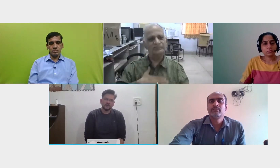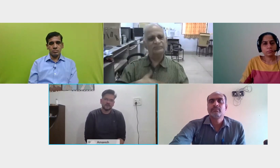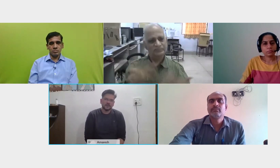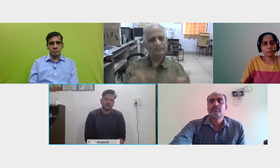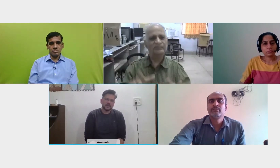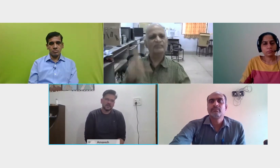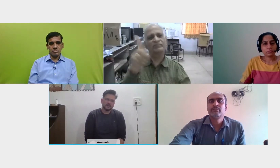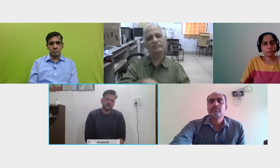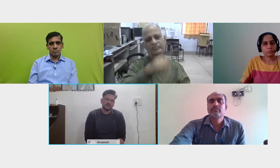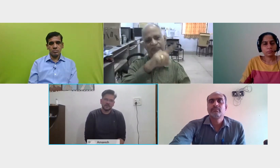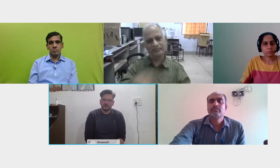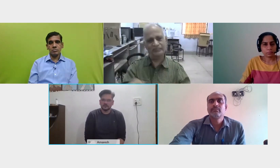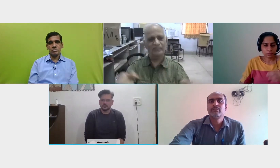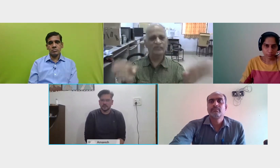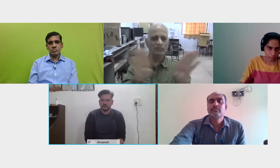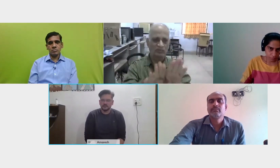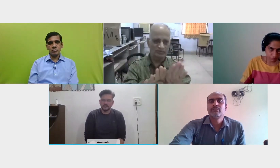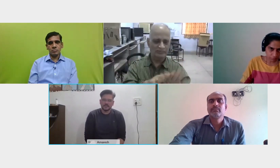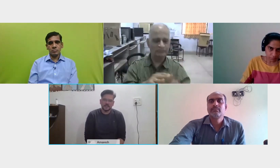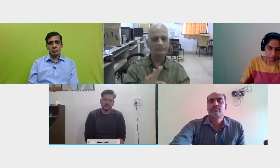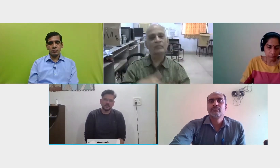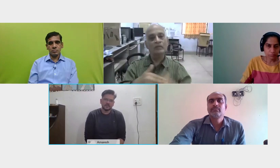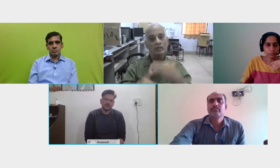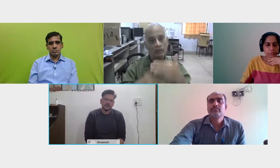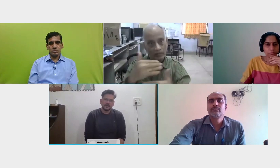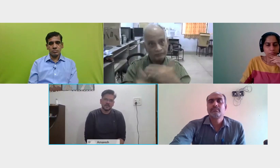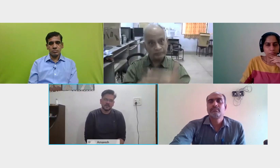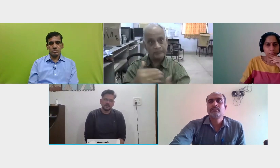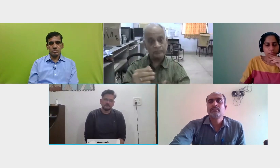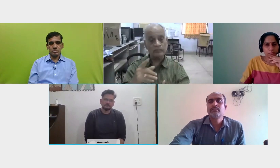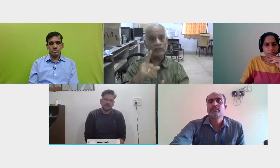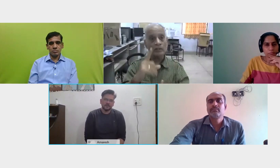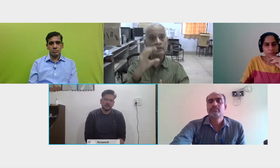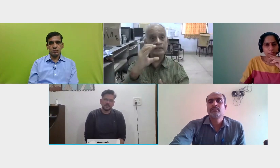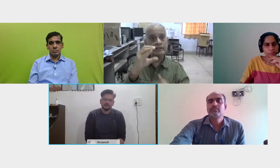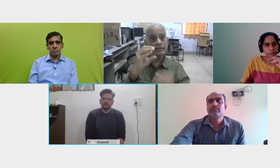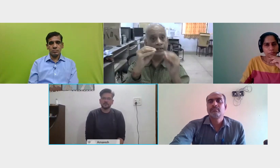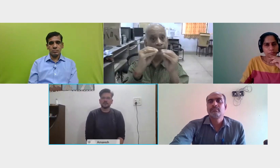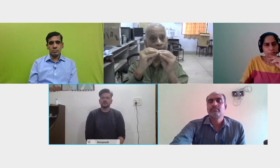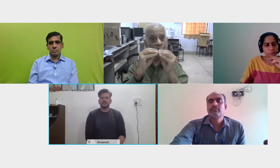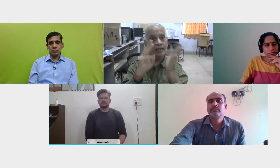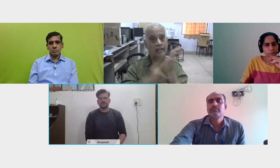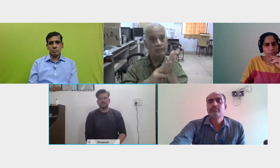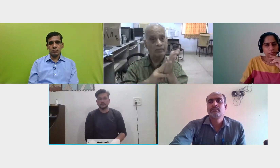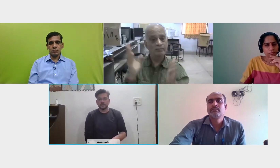point of time I kind of you know like very sad that I thought that people were not really